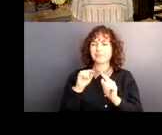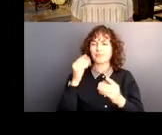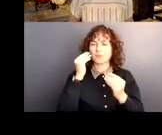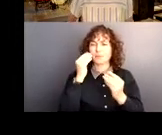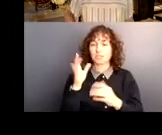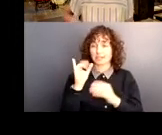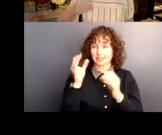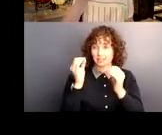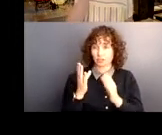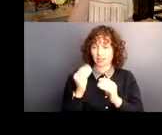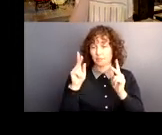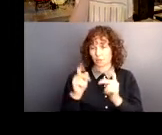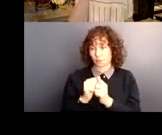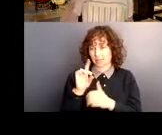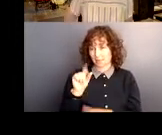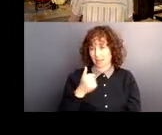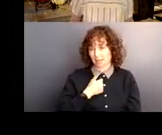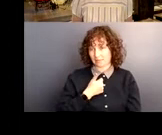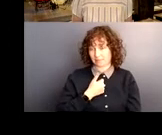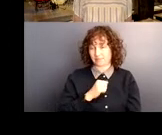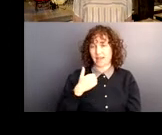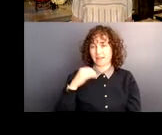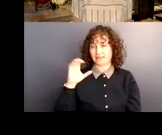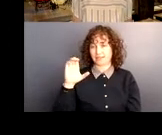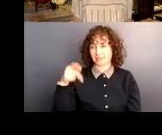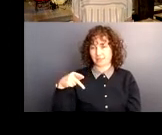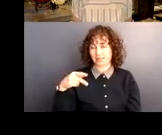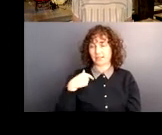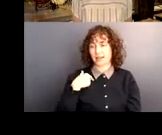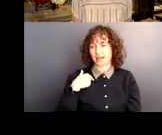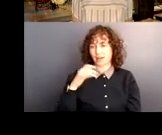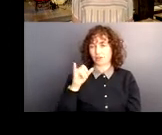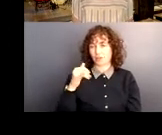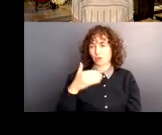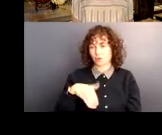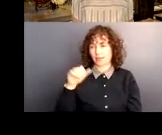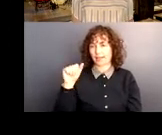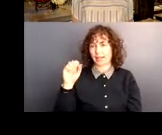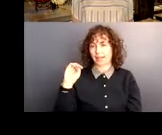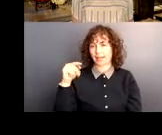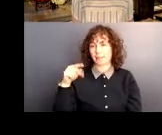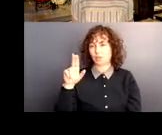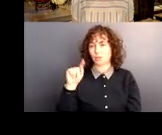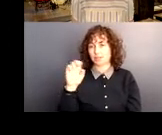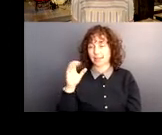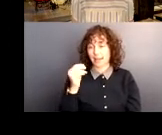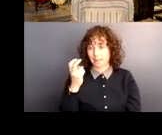as a person with disabilities, I have cerebral palsy I'm an amputee and I'm blind in my left eye. So these are strategies that are helpful